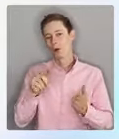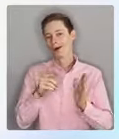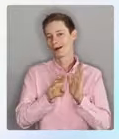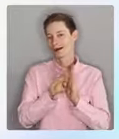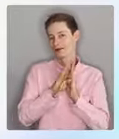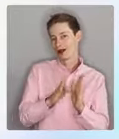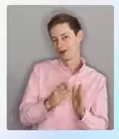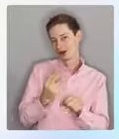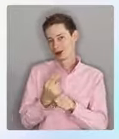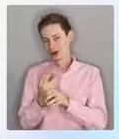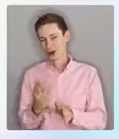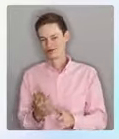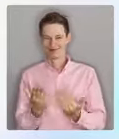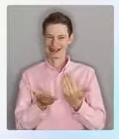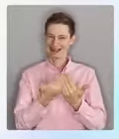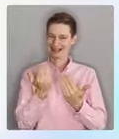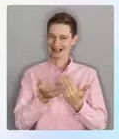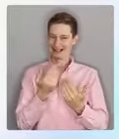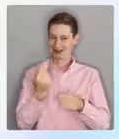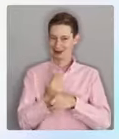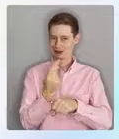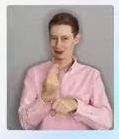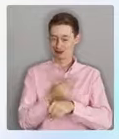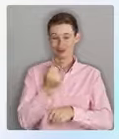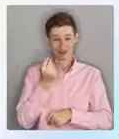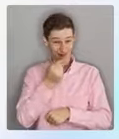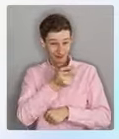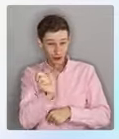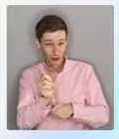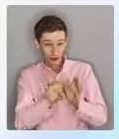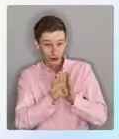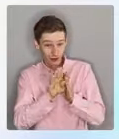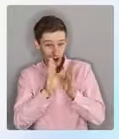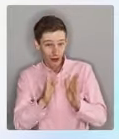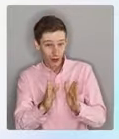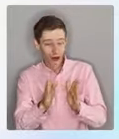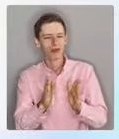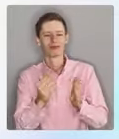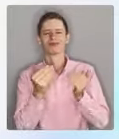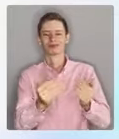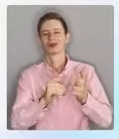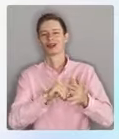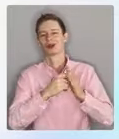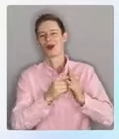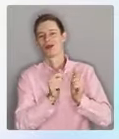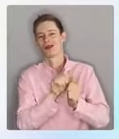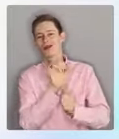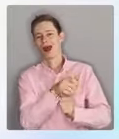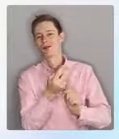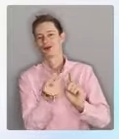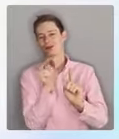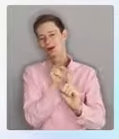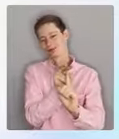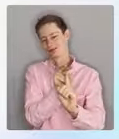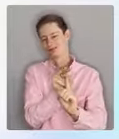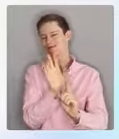is straightforward for developers as well as for users. Since we have a lot of developers here today, let's start with that. Like I said, it's pretty simple.